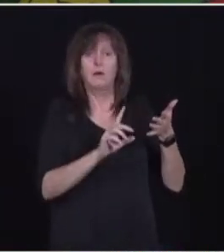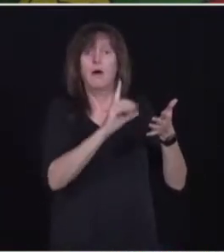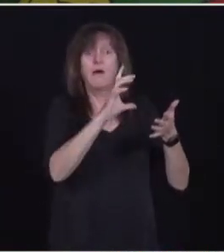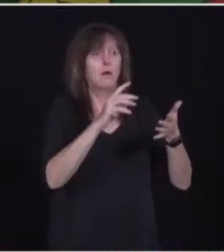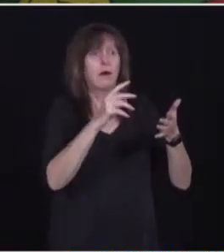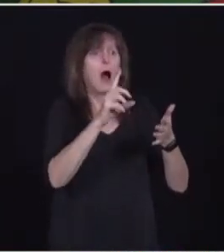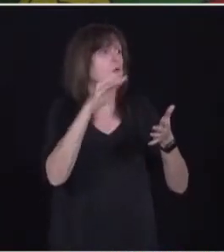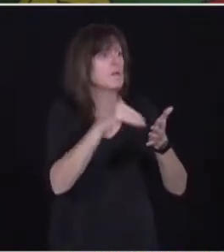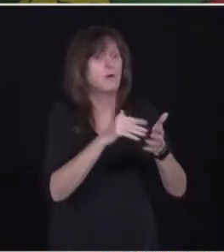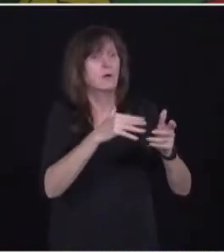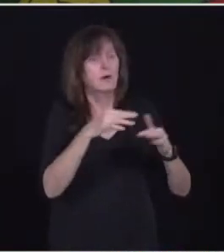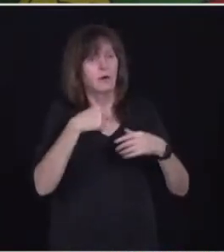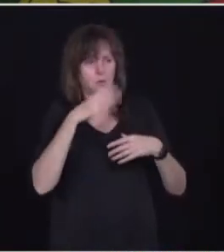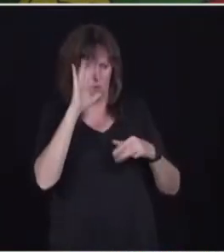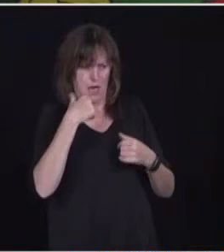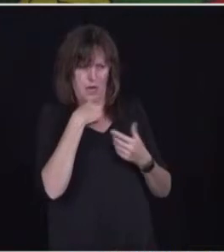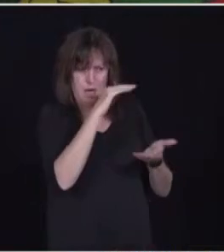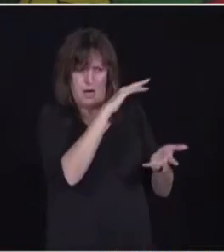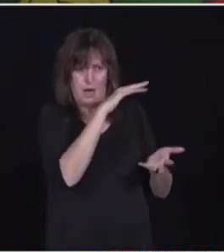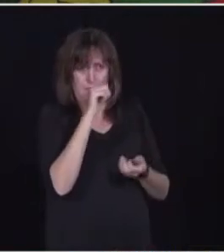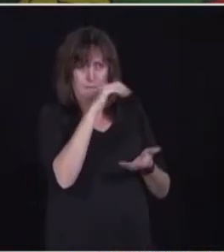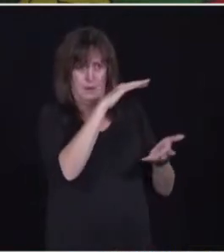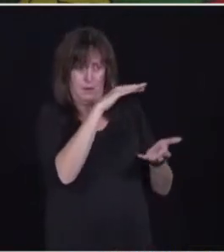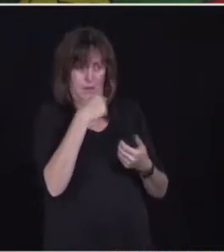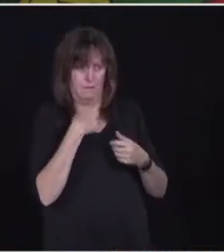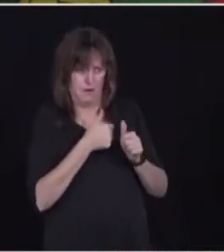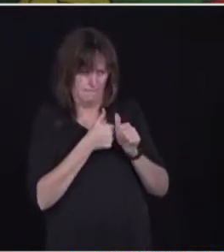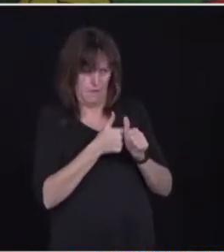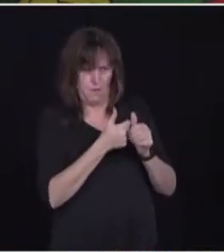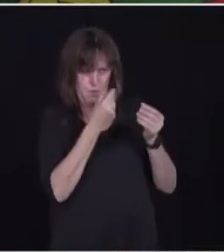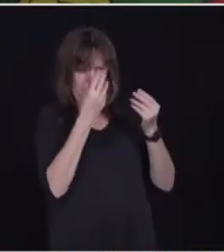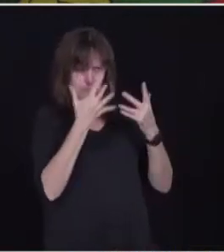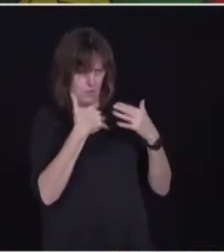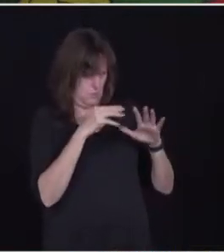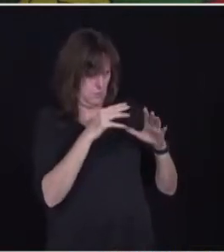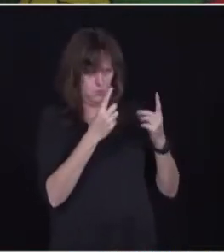that our decisions in the short-term, based on when the vaccines arrive, whether it is